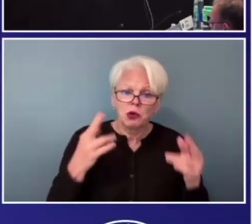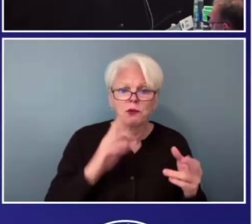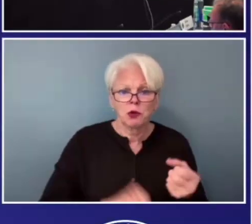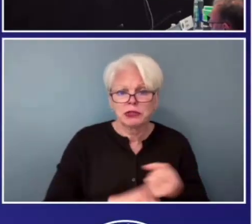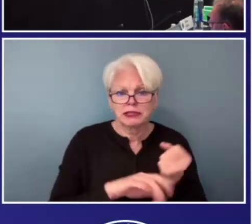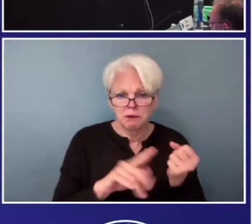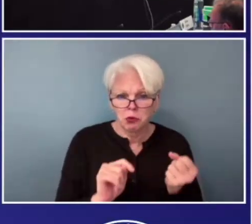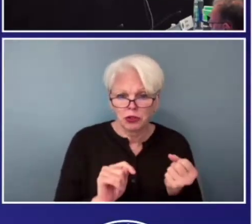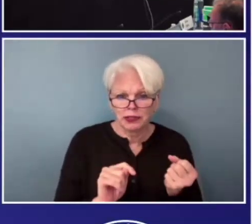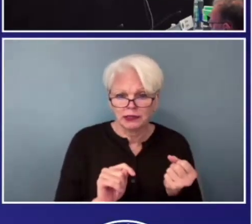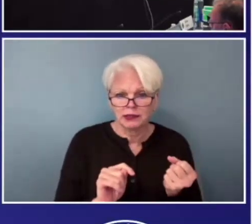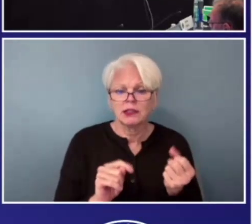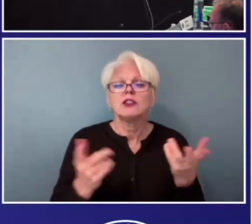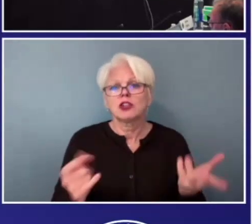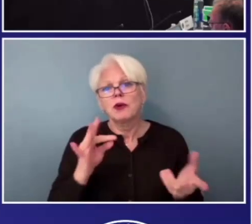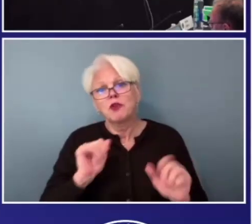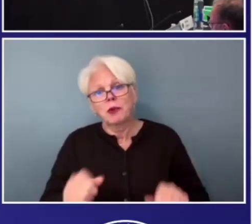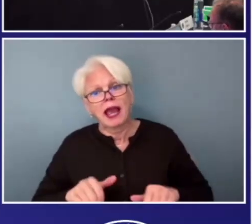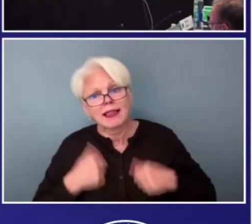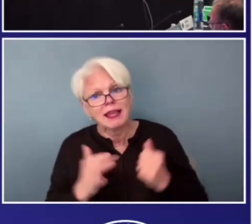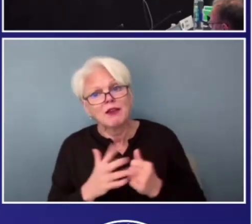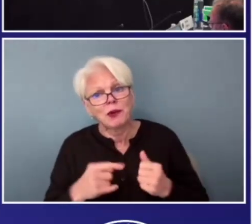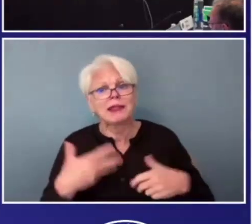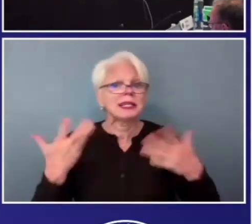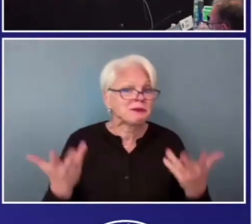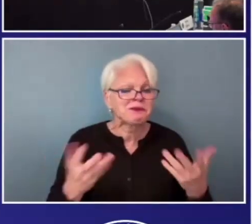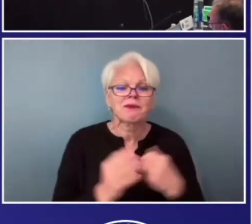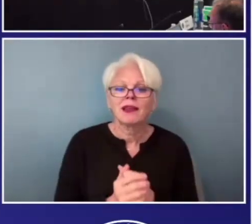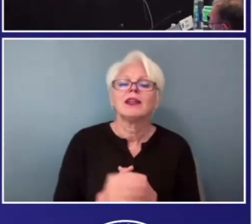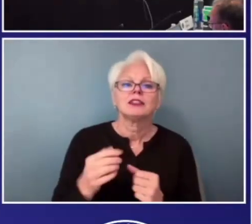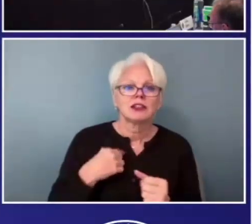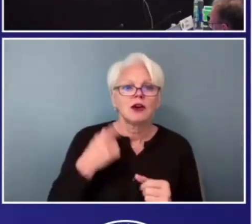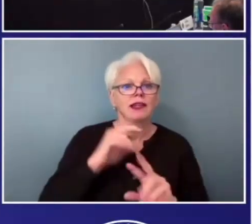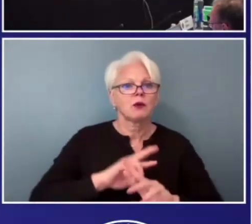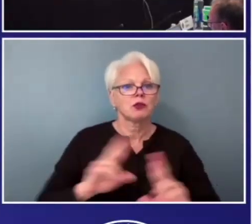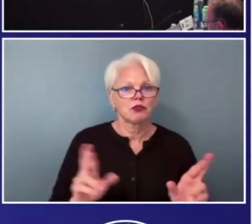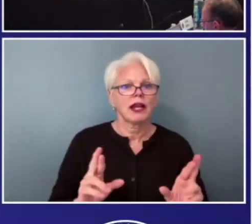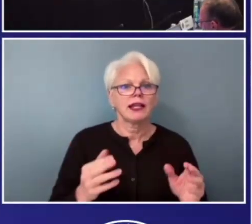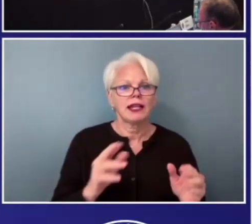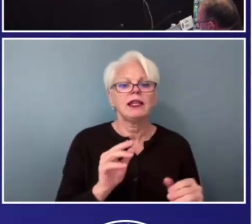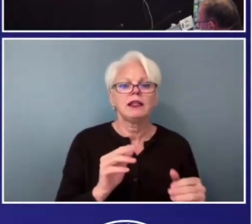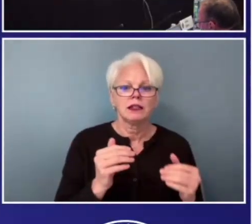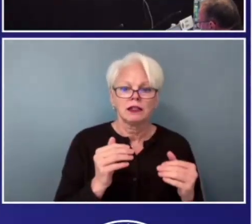pulse check on this. Pulse check on 682.102,